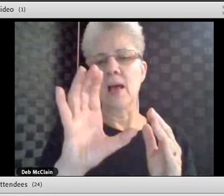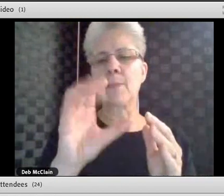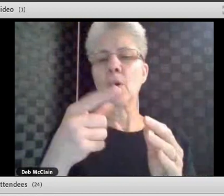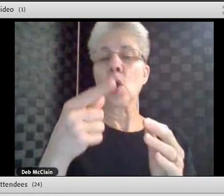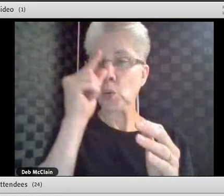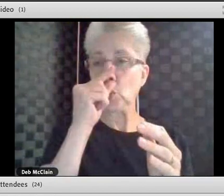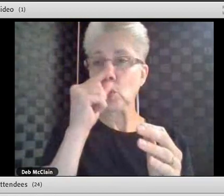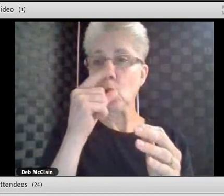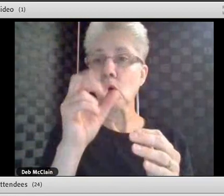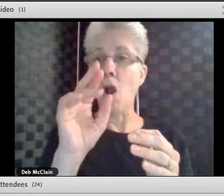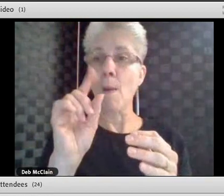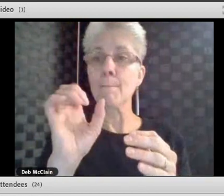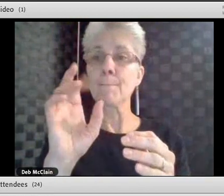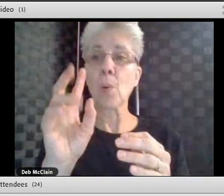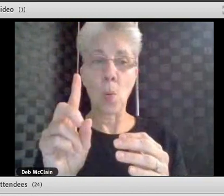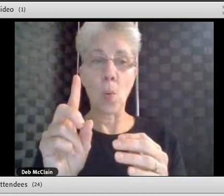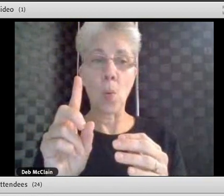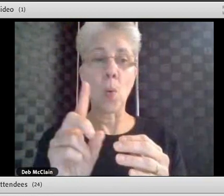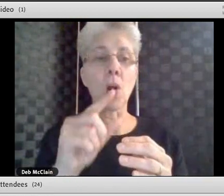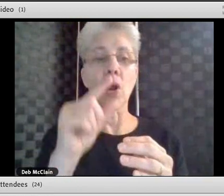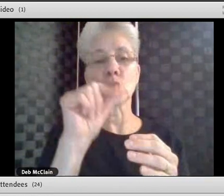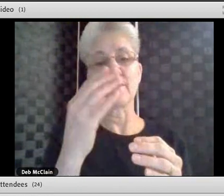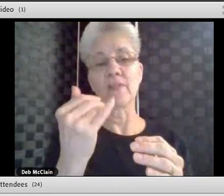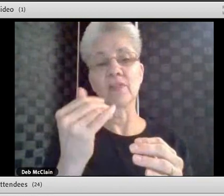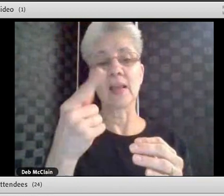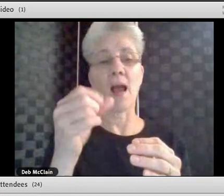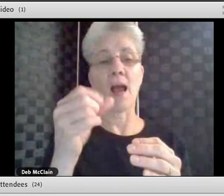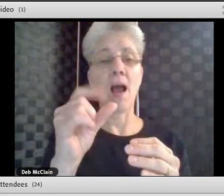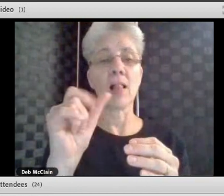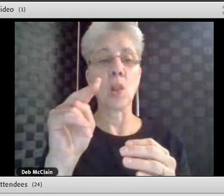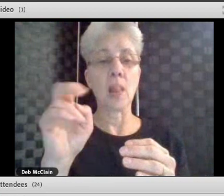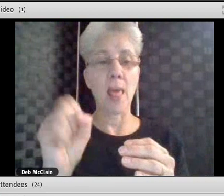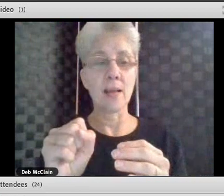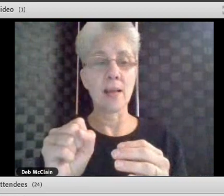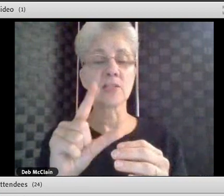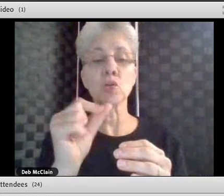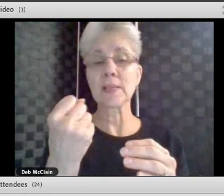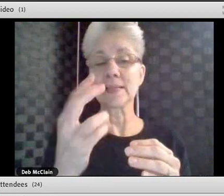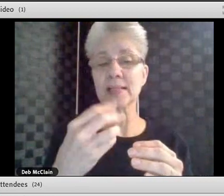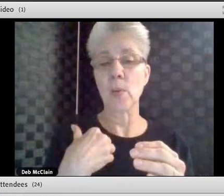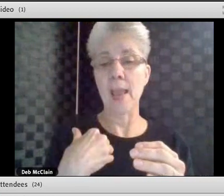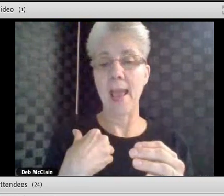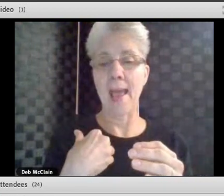and 2015 is the HoloLens, and then 2016, we had the huge influx of everybody kind of